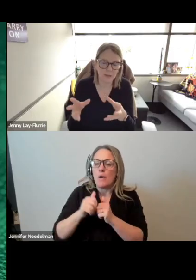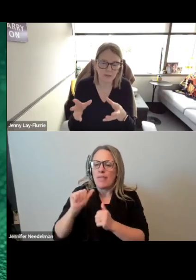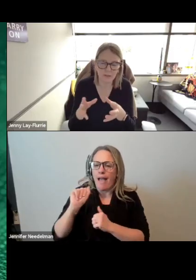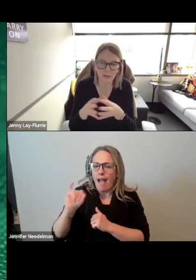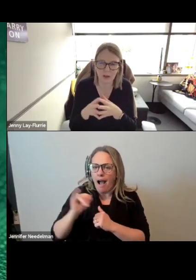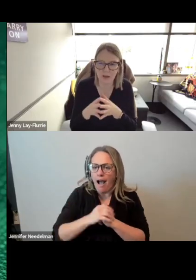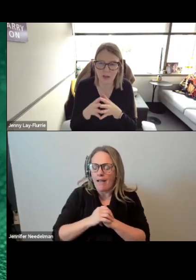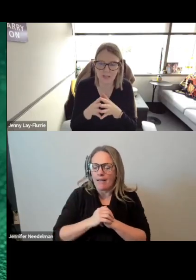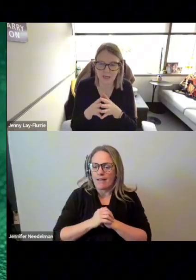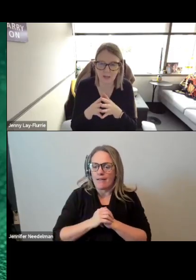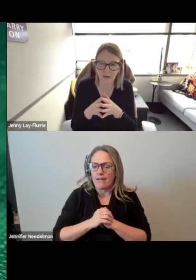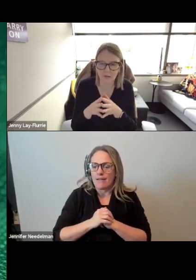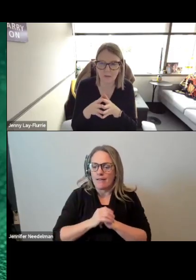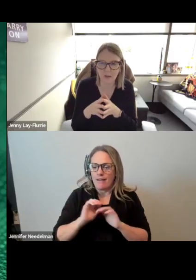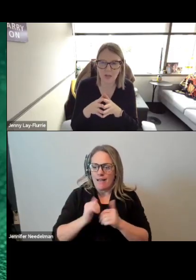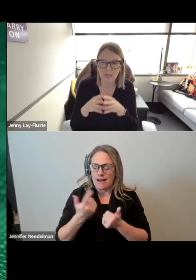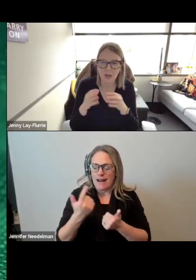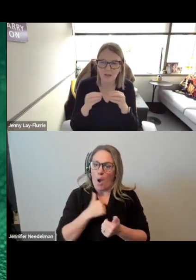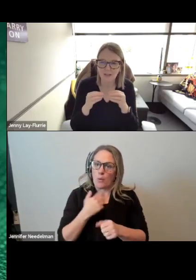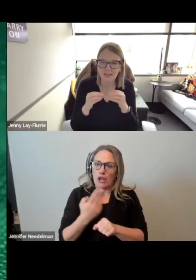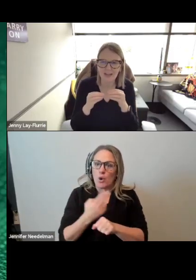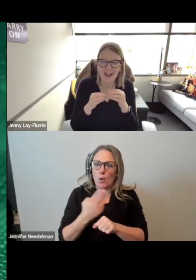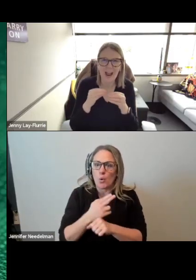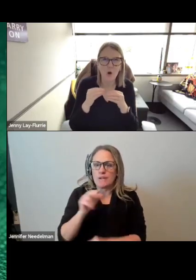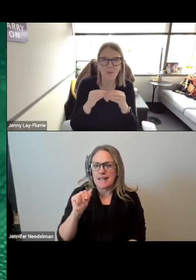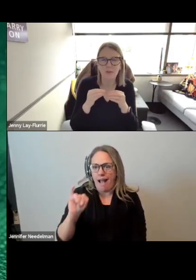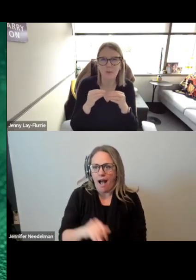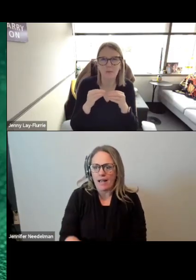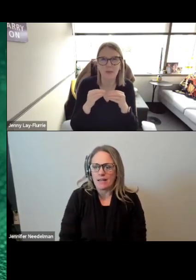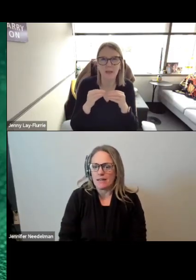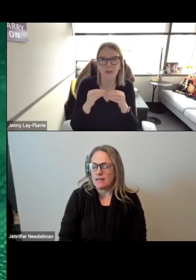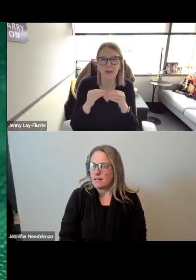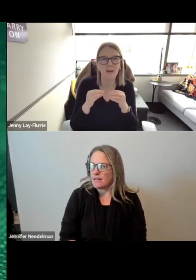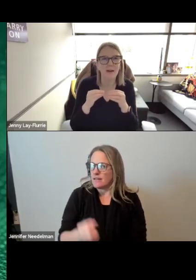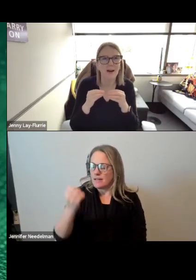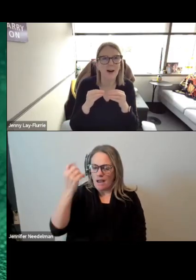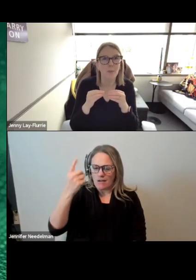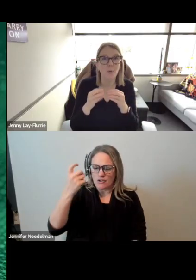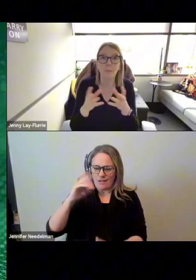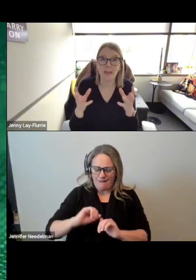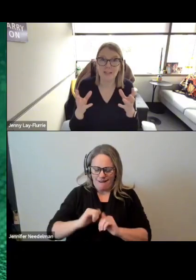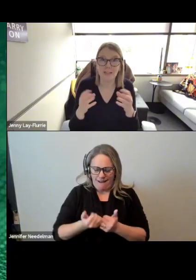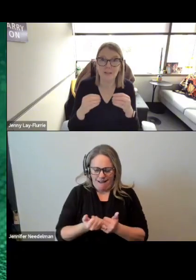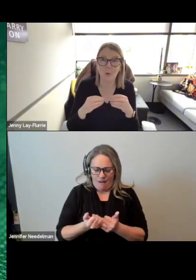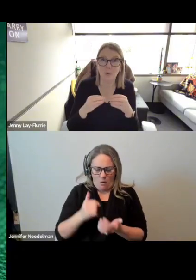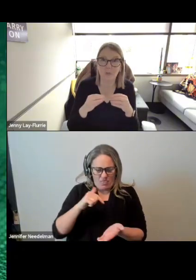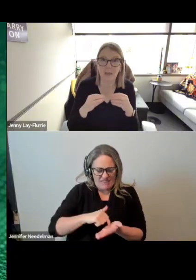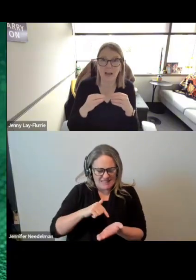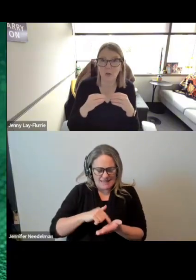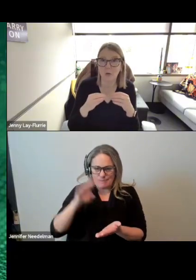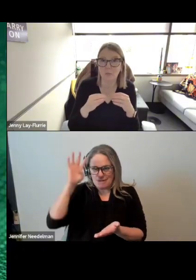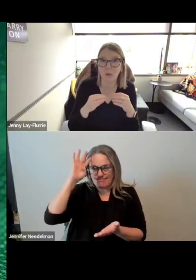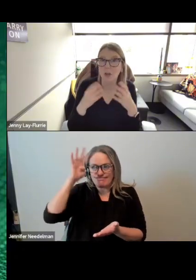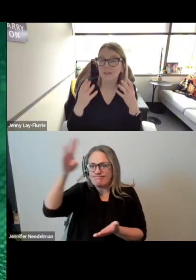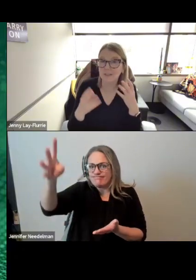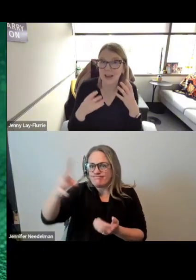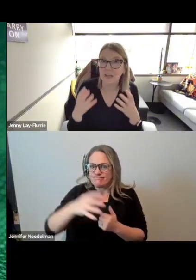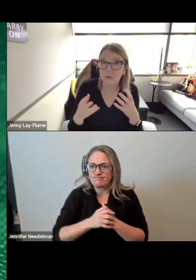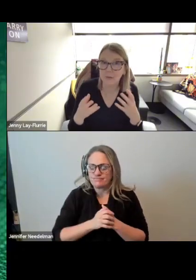and risks are taking us to understand how this was being propagated. What was the actual understanding